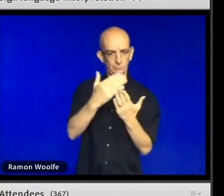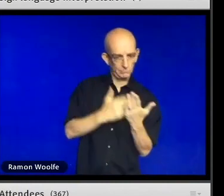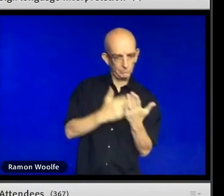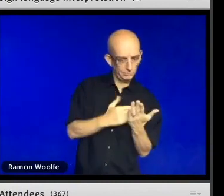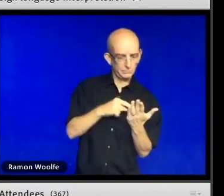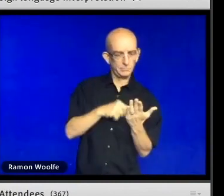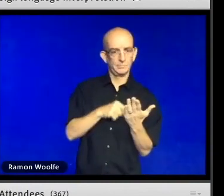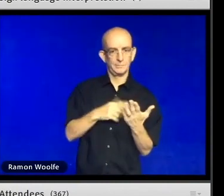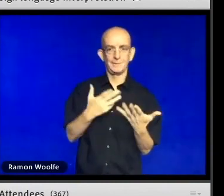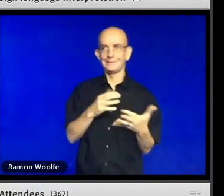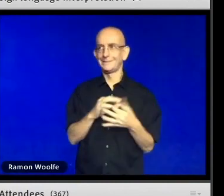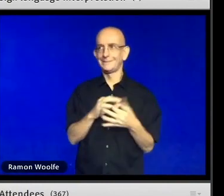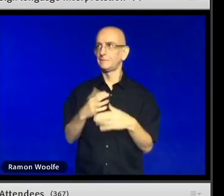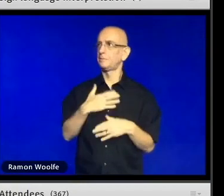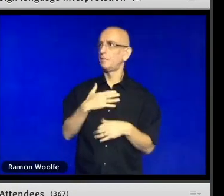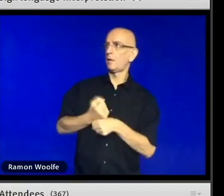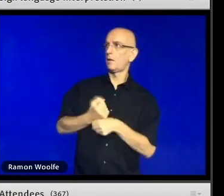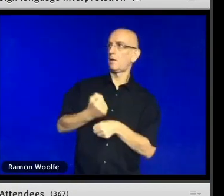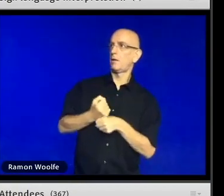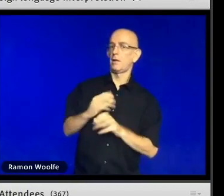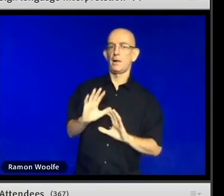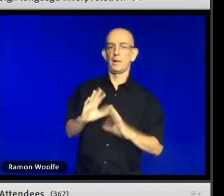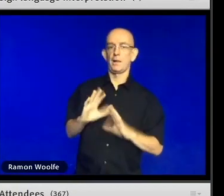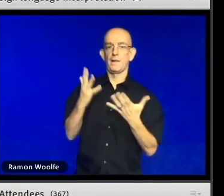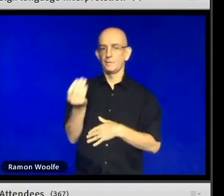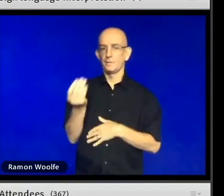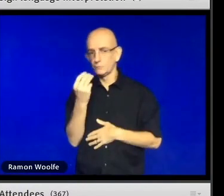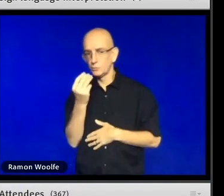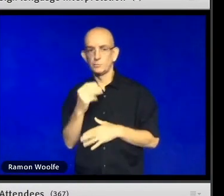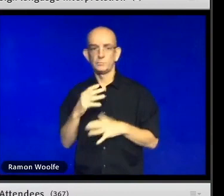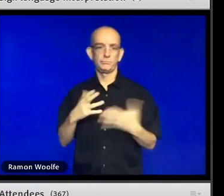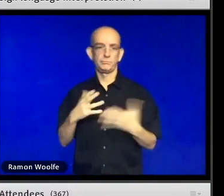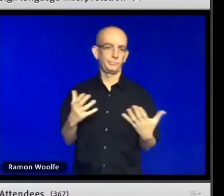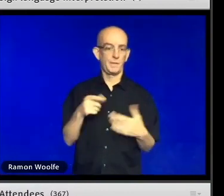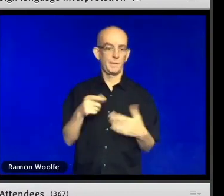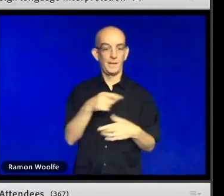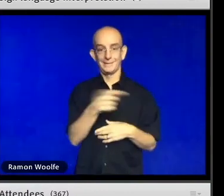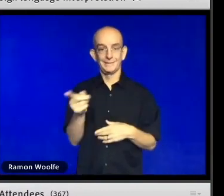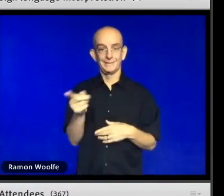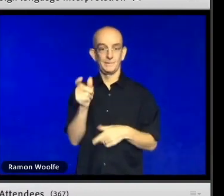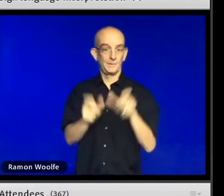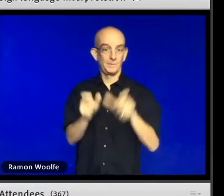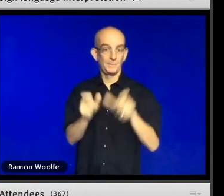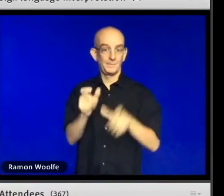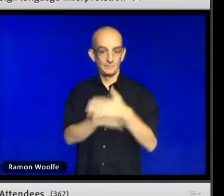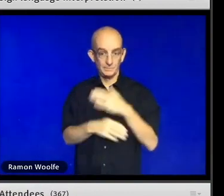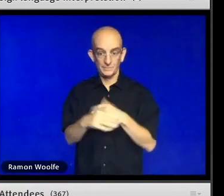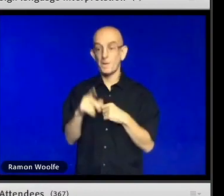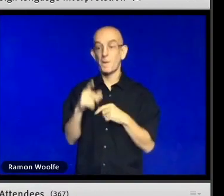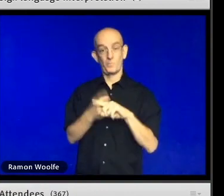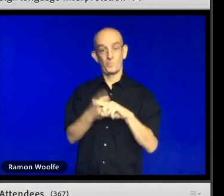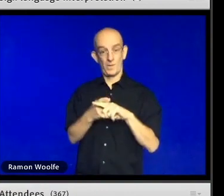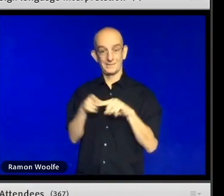big thank you to our speakers who have several of you been answering questions in realtime